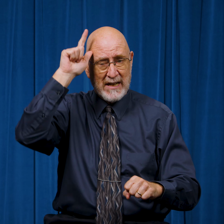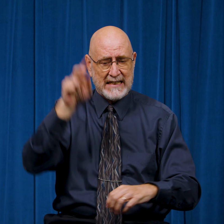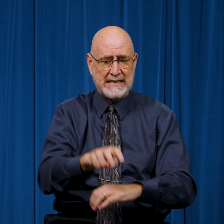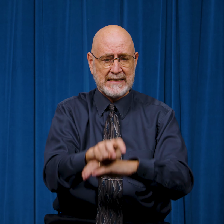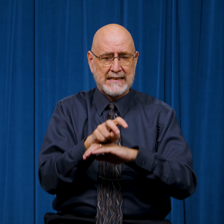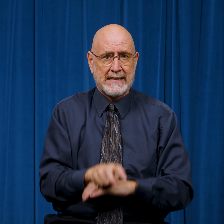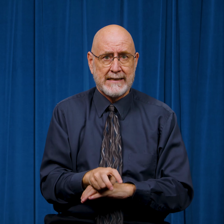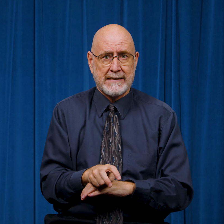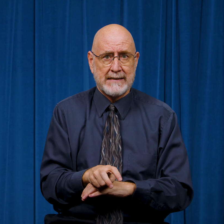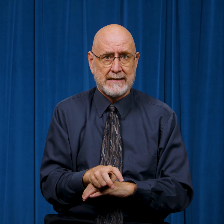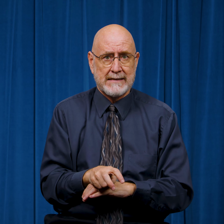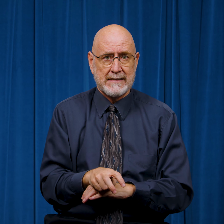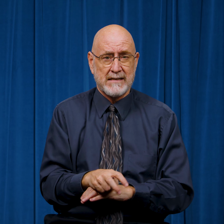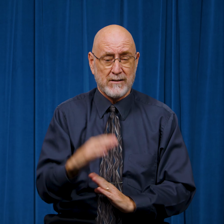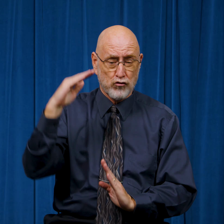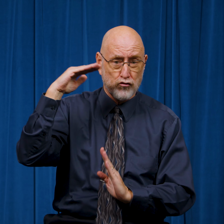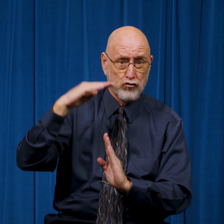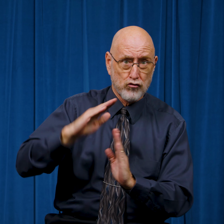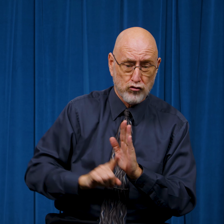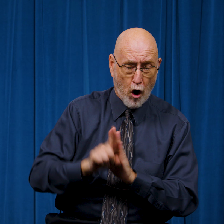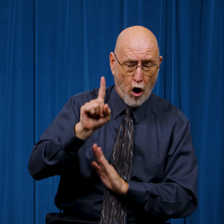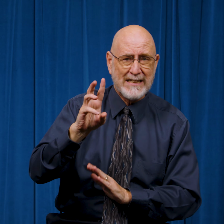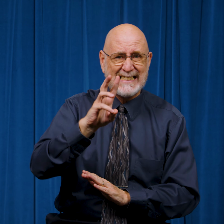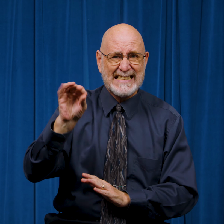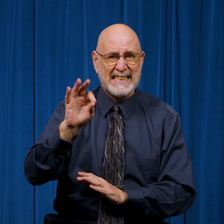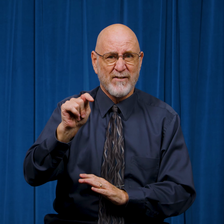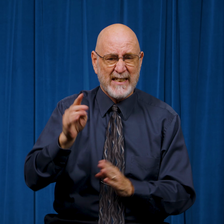60 feet tall, 60 feet wide.